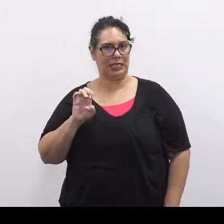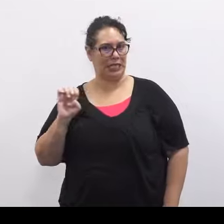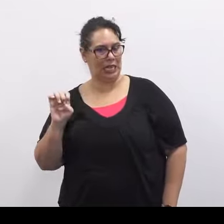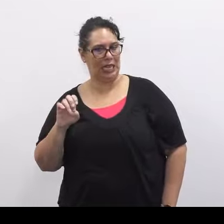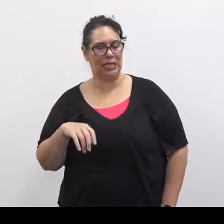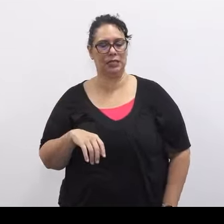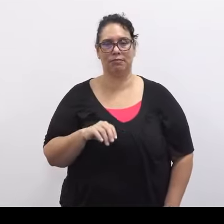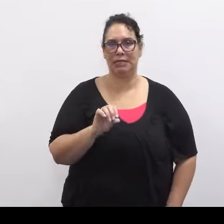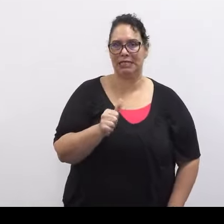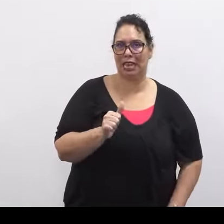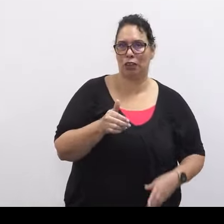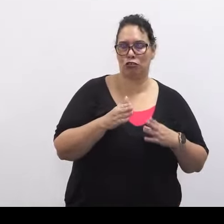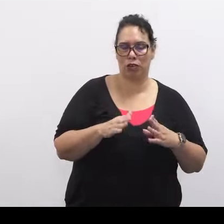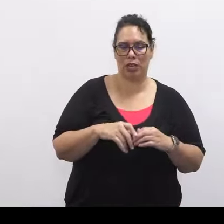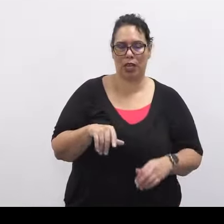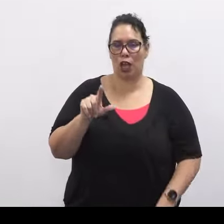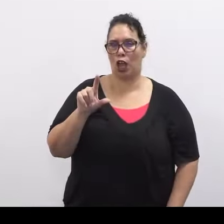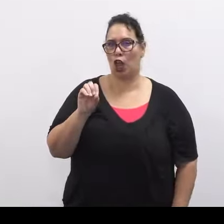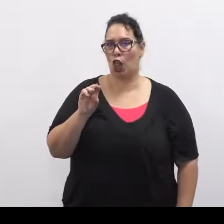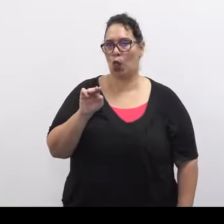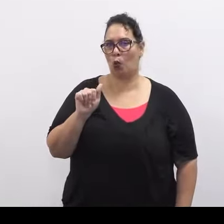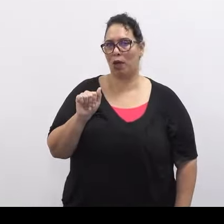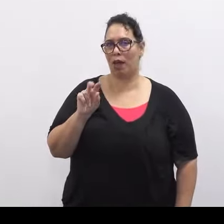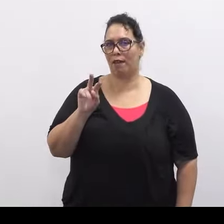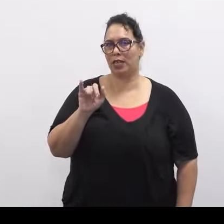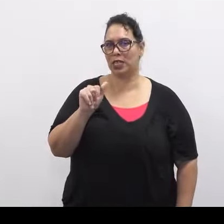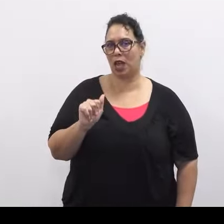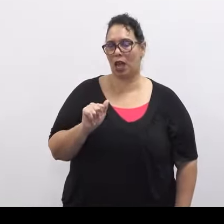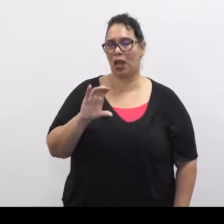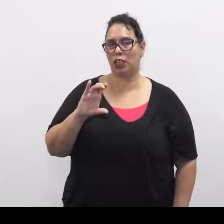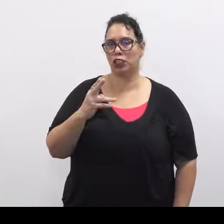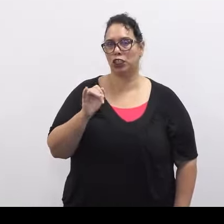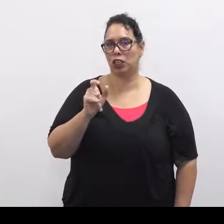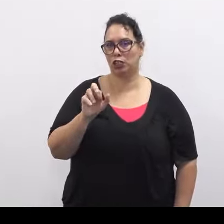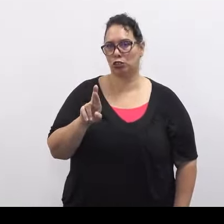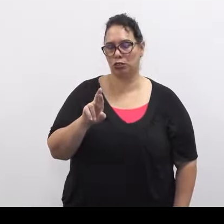cutting around Loma Vista and Chester and De Forest to the west.